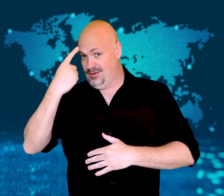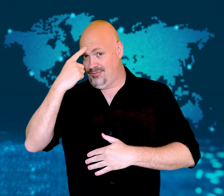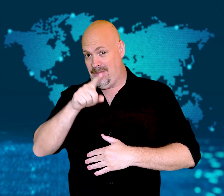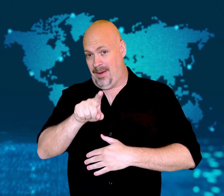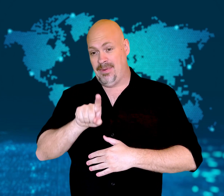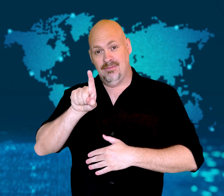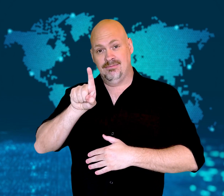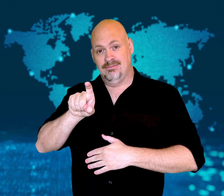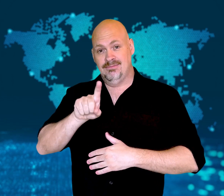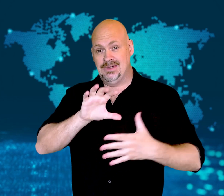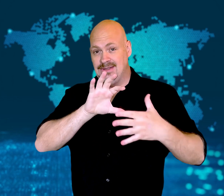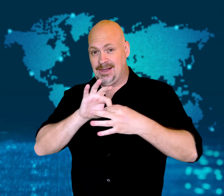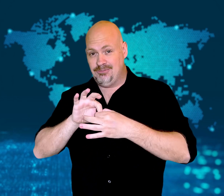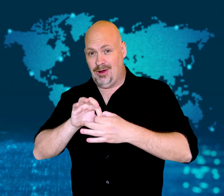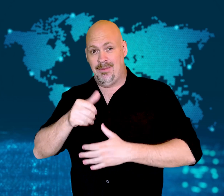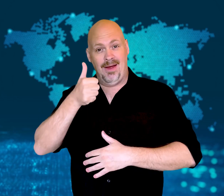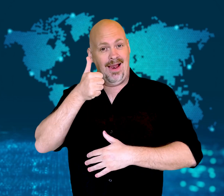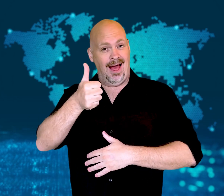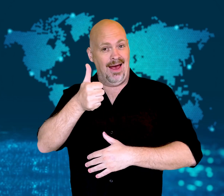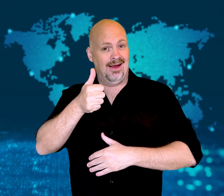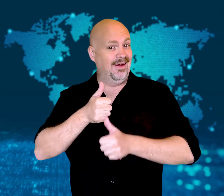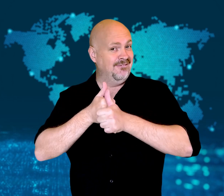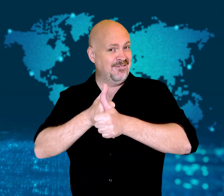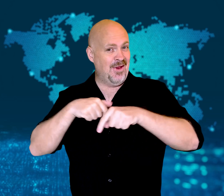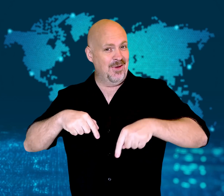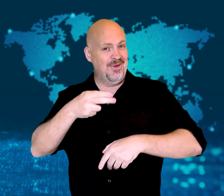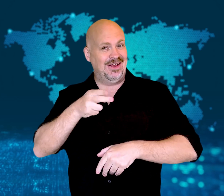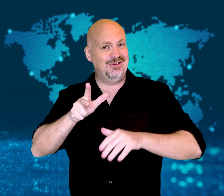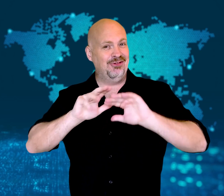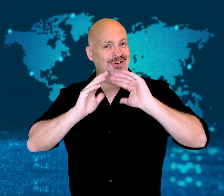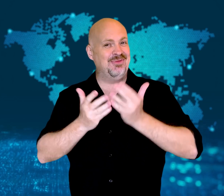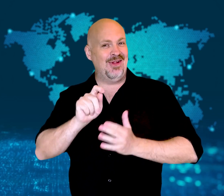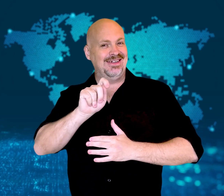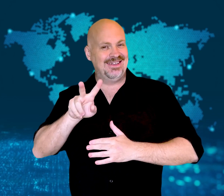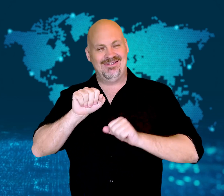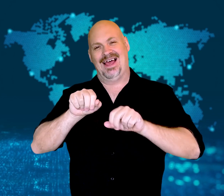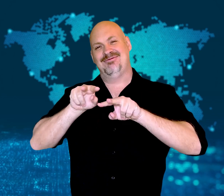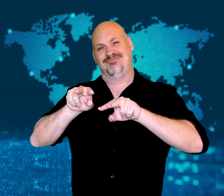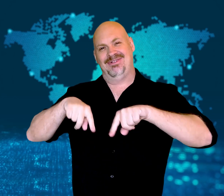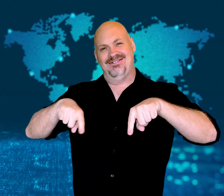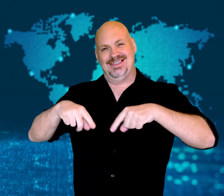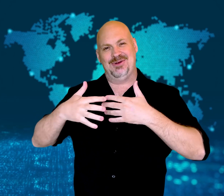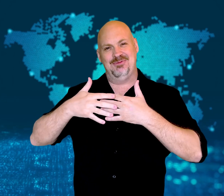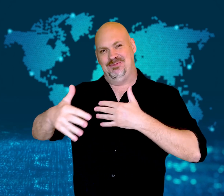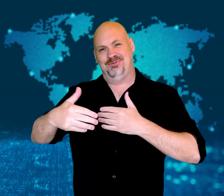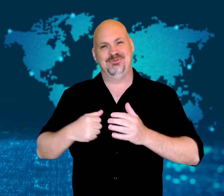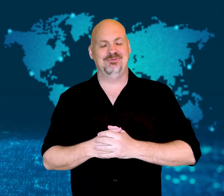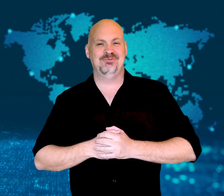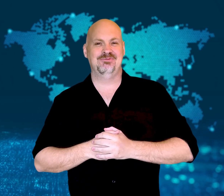Don’t forget to subscribe, like, and follow H3 World TV to get new video updates!